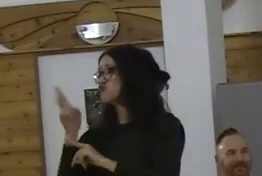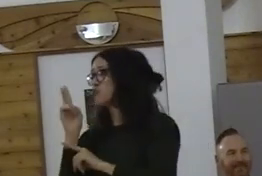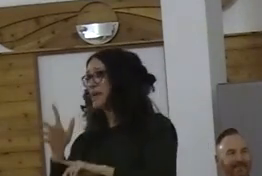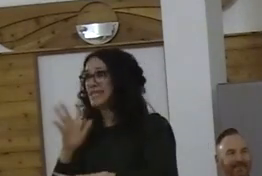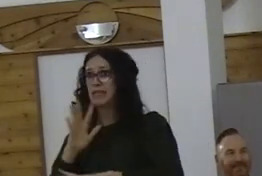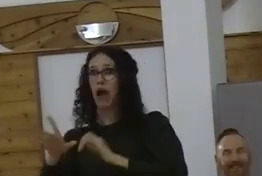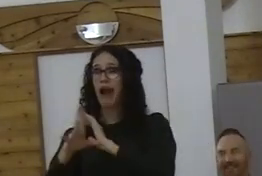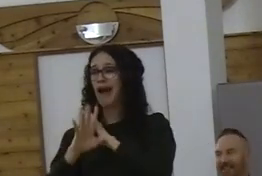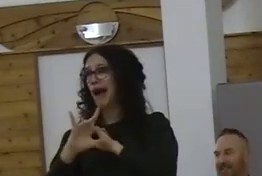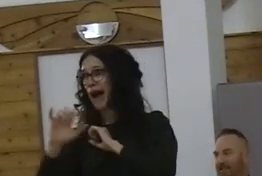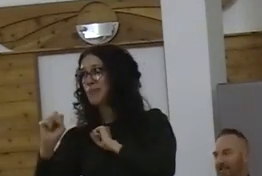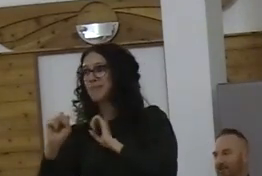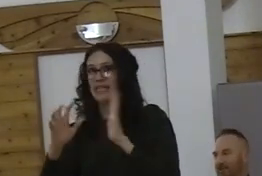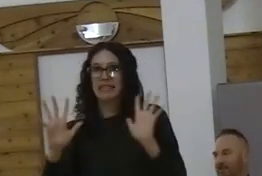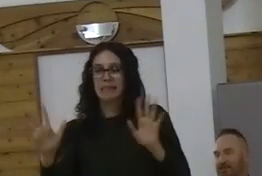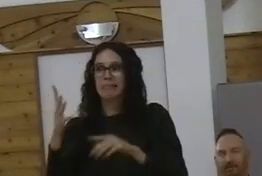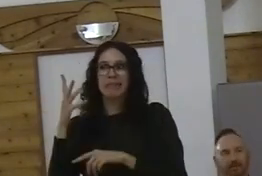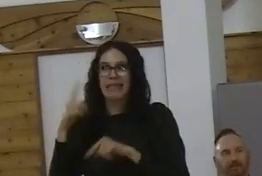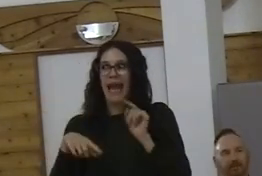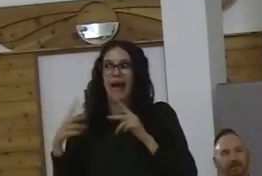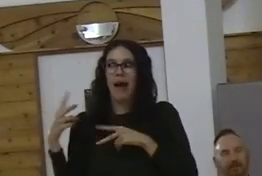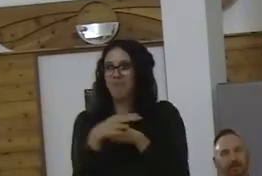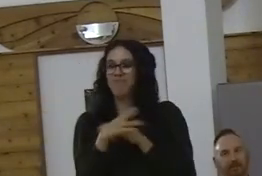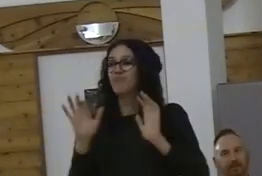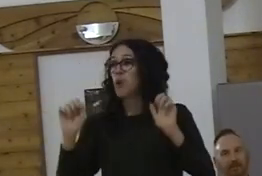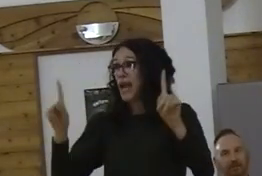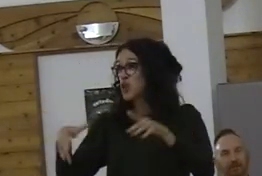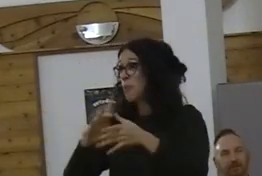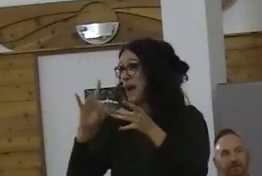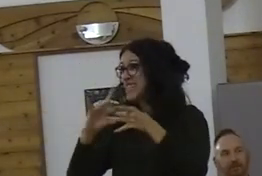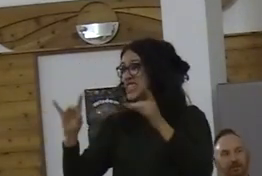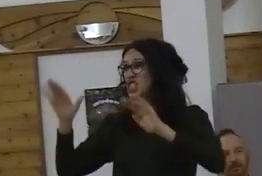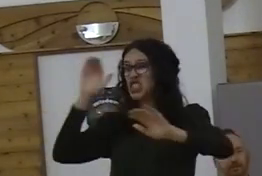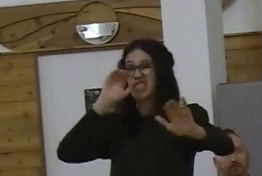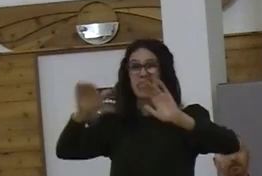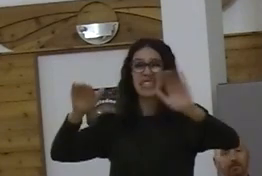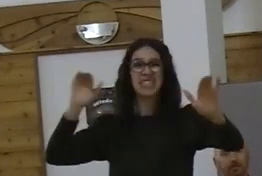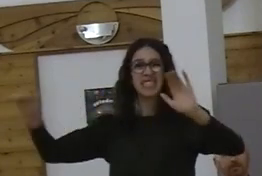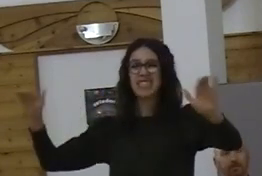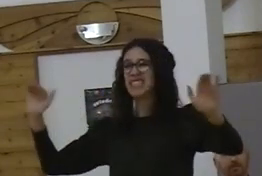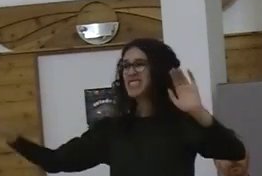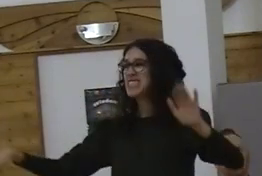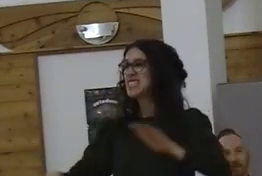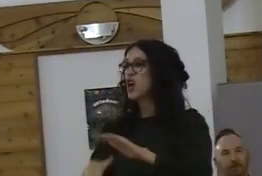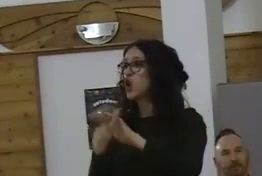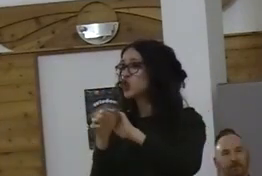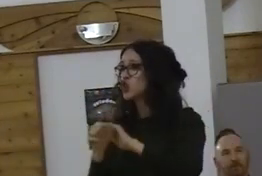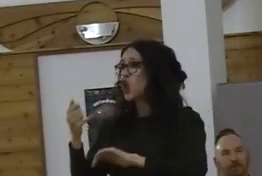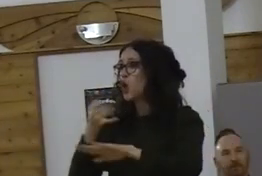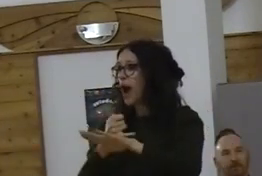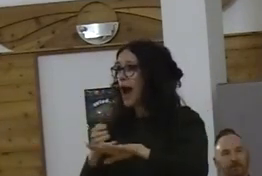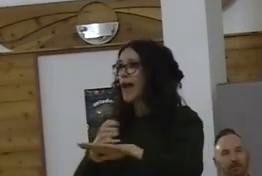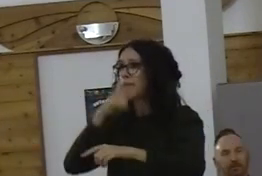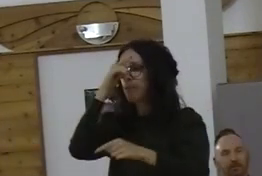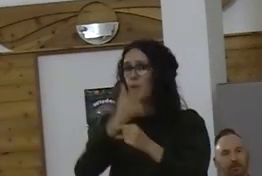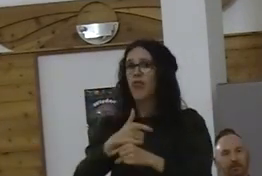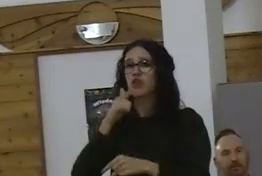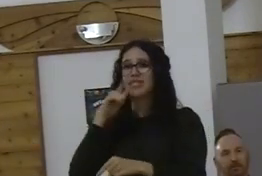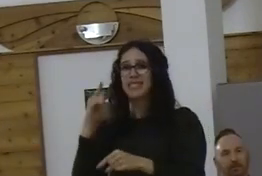so my message to you is brothers and sisters across Turtle Island across our sacred nation our time has come